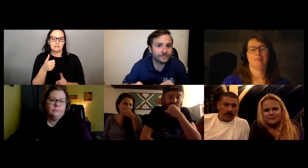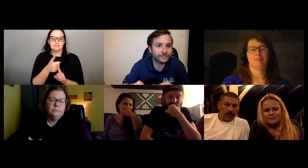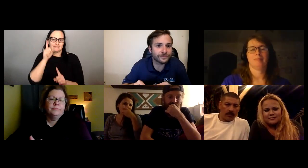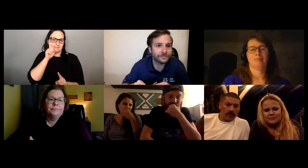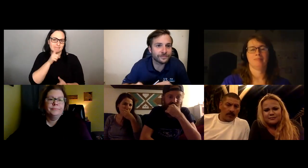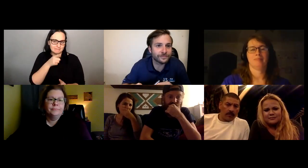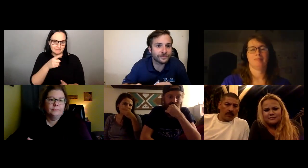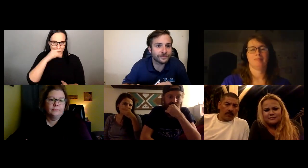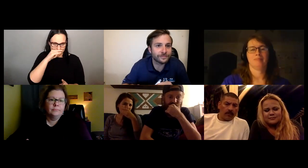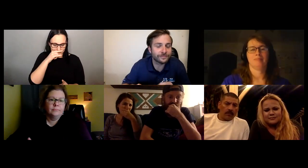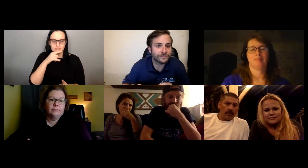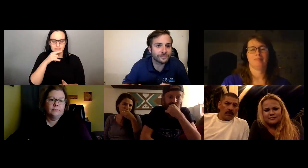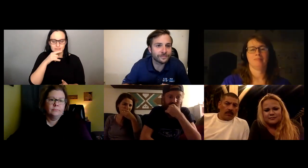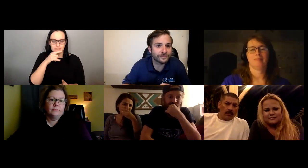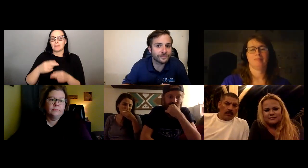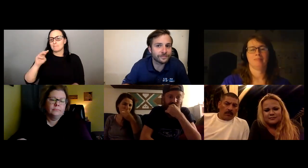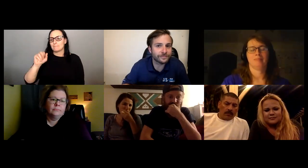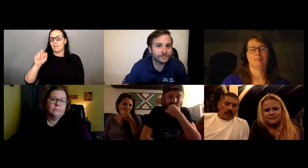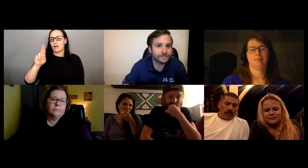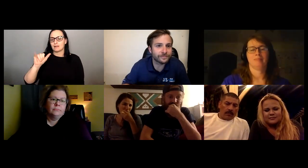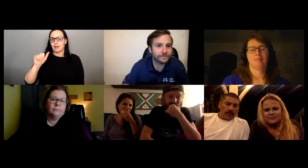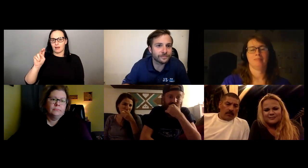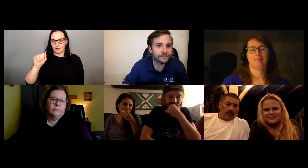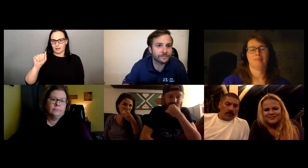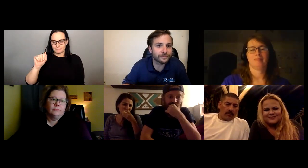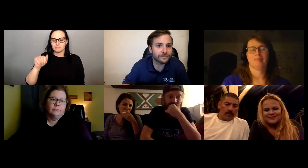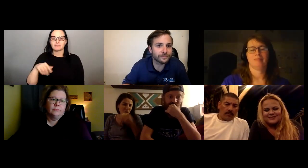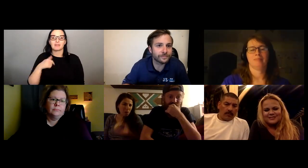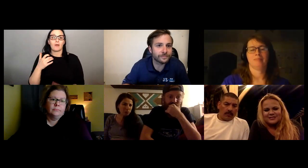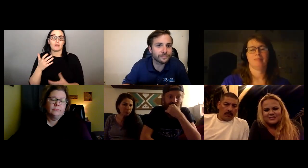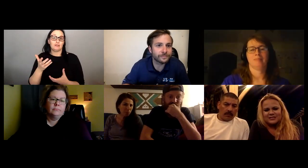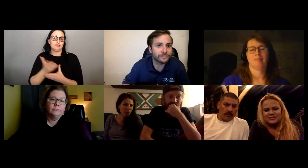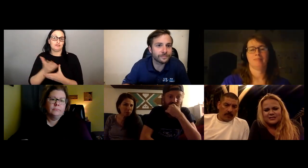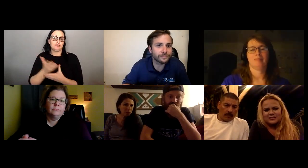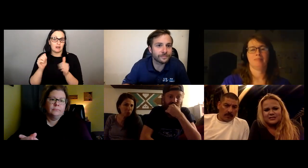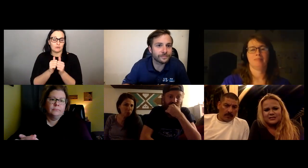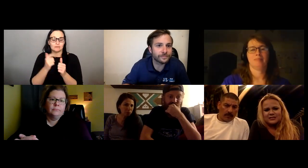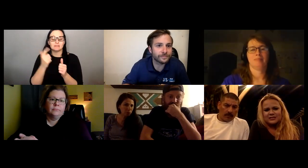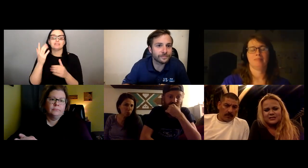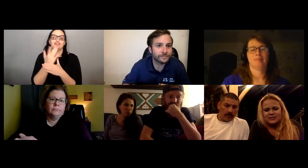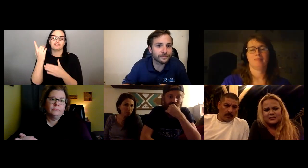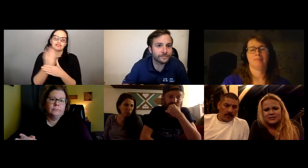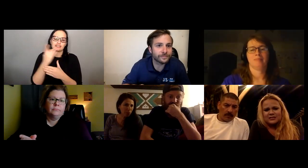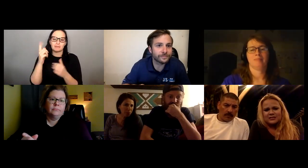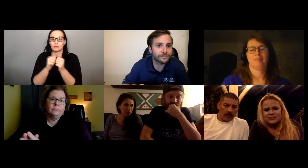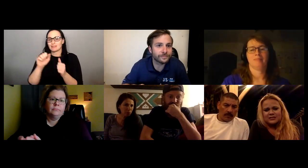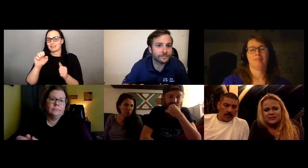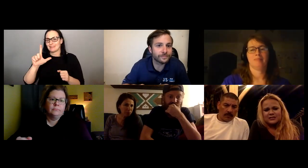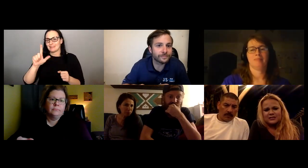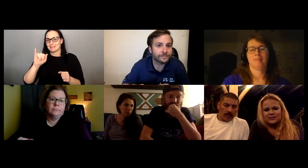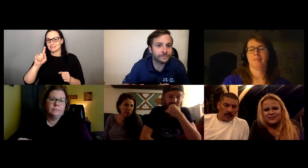kid her name is mariana and i would like to share something with the list of it